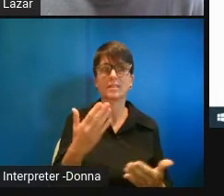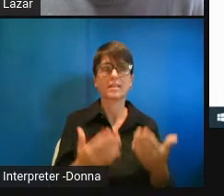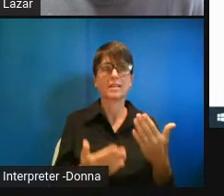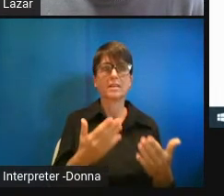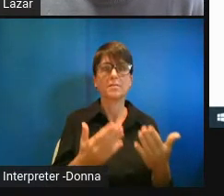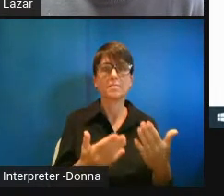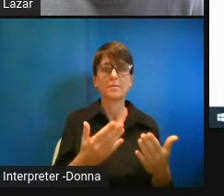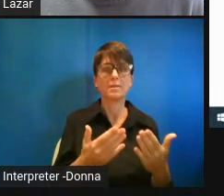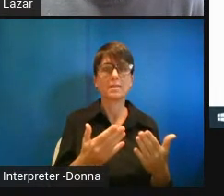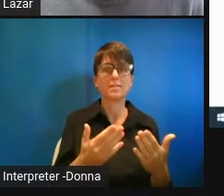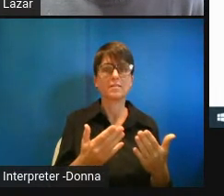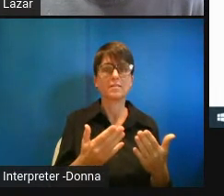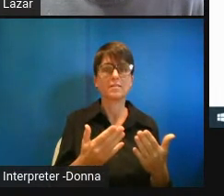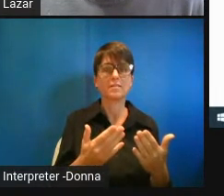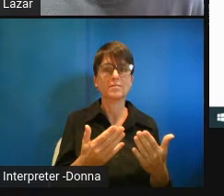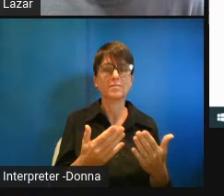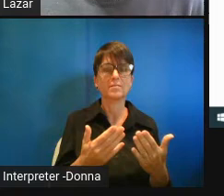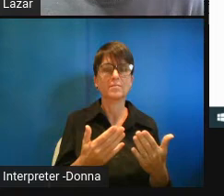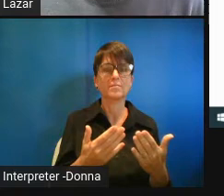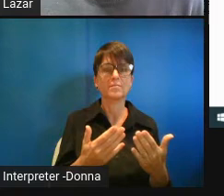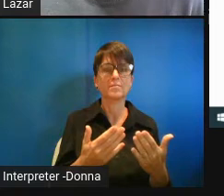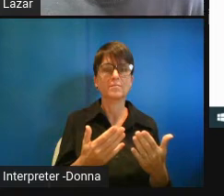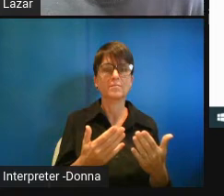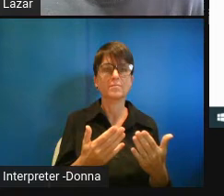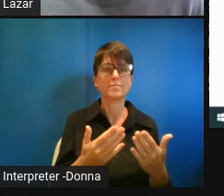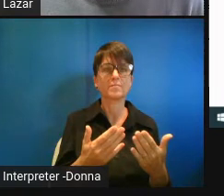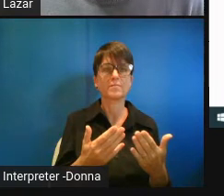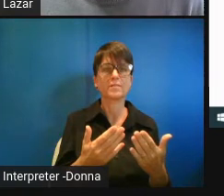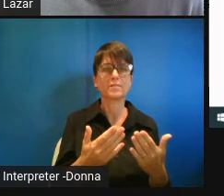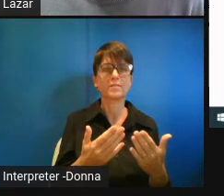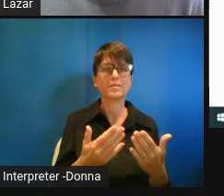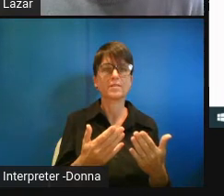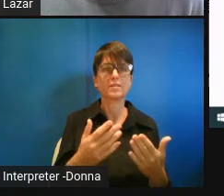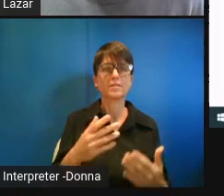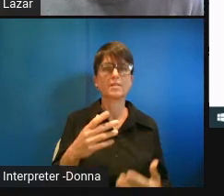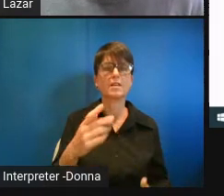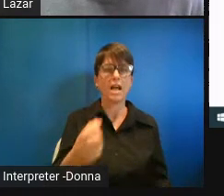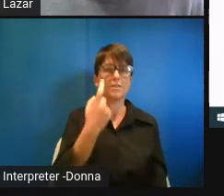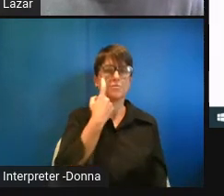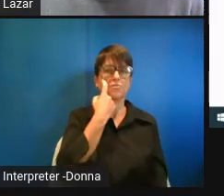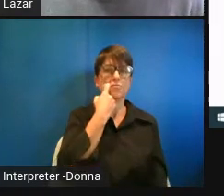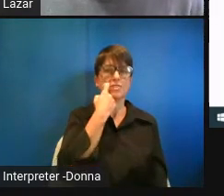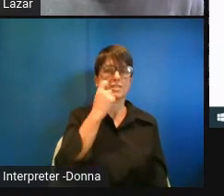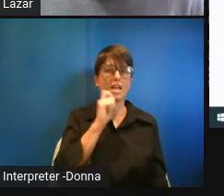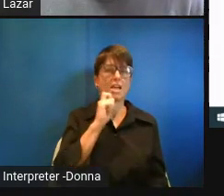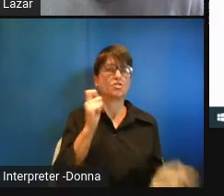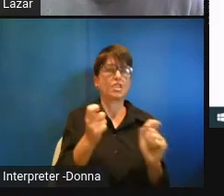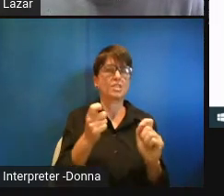I have switched the connection. That works. Okay. Oh, that sounds good.